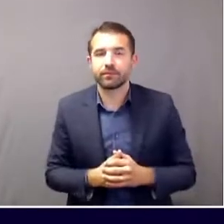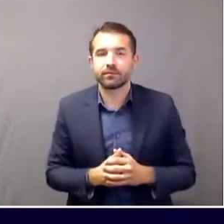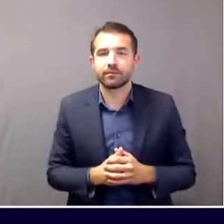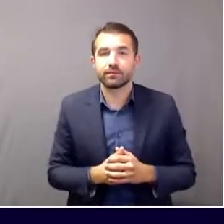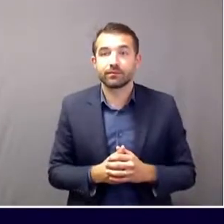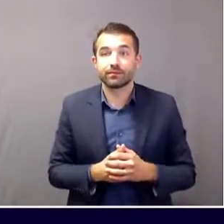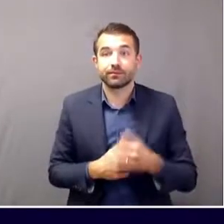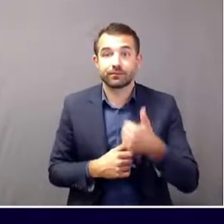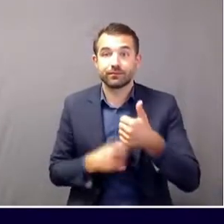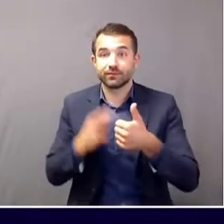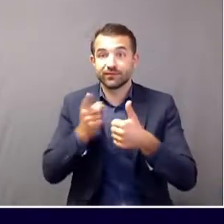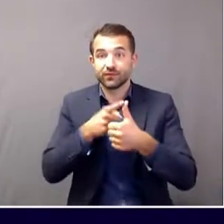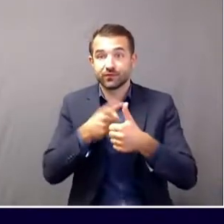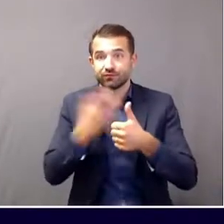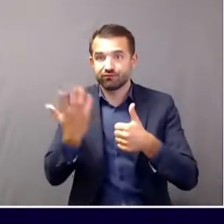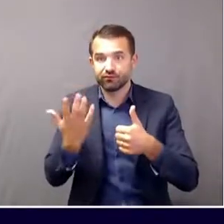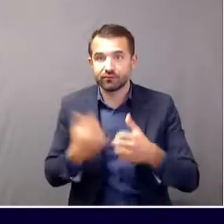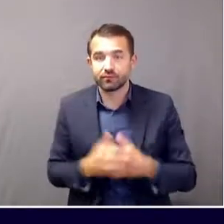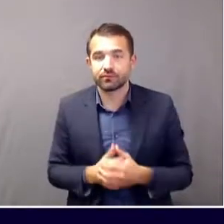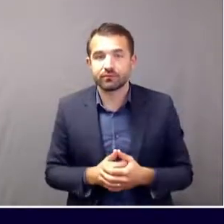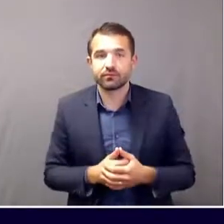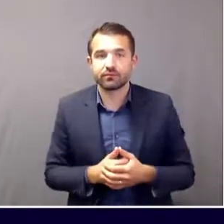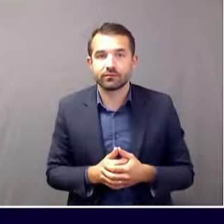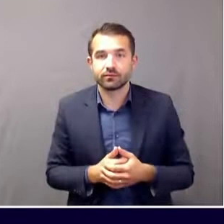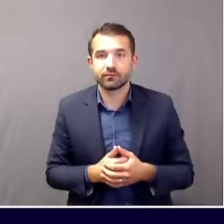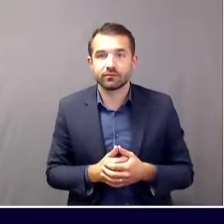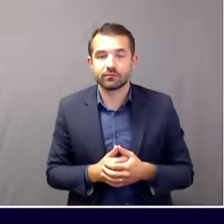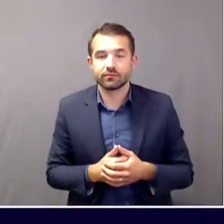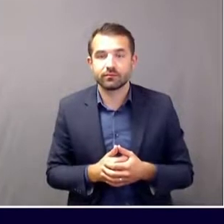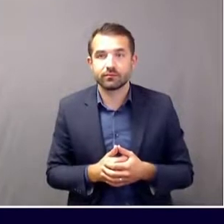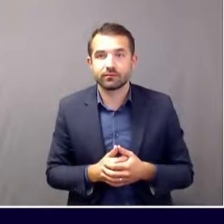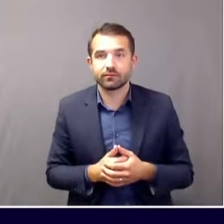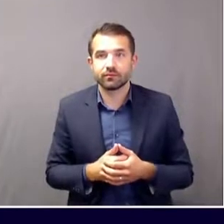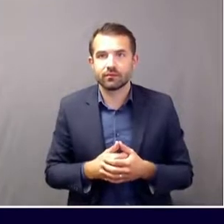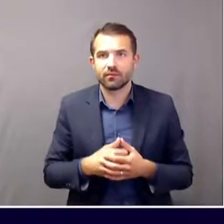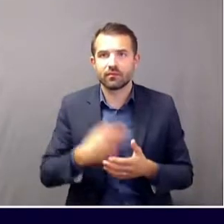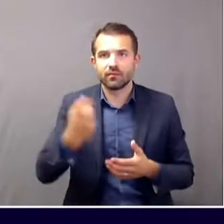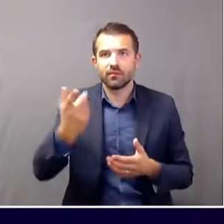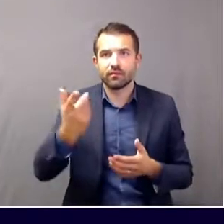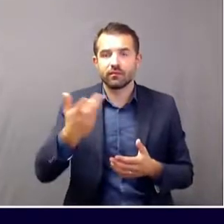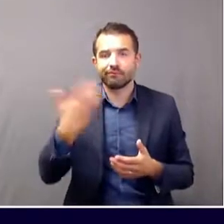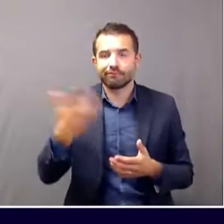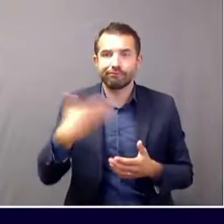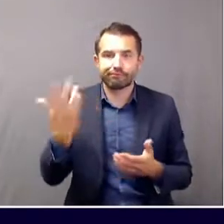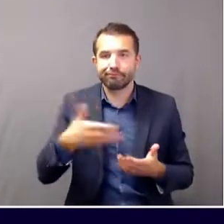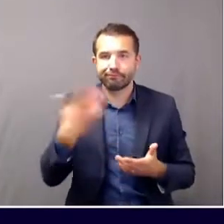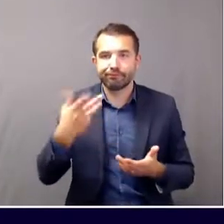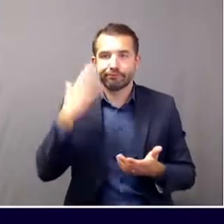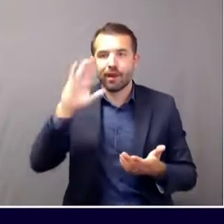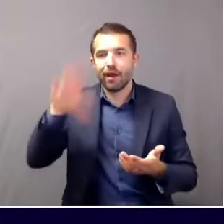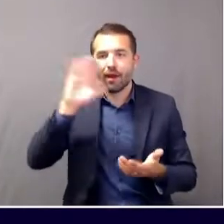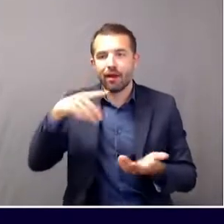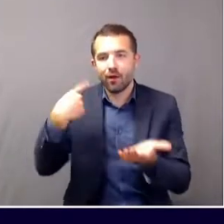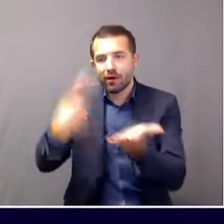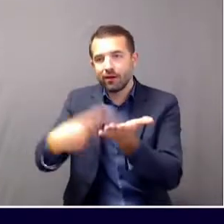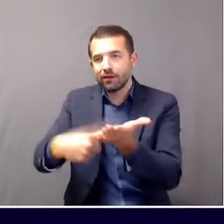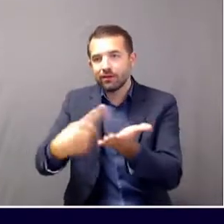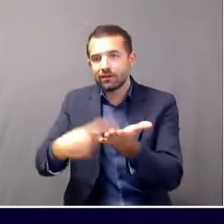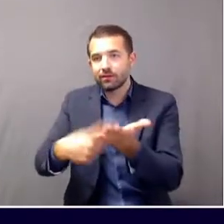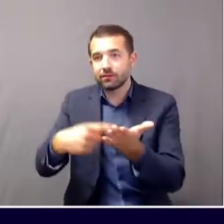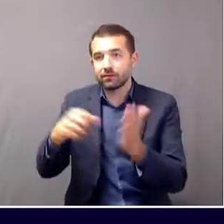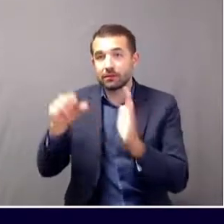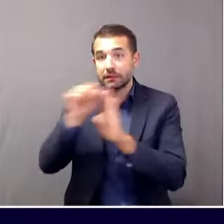disgusting I just discussing